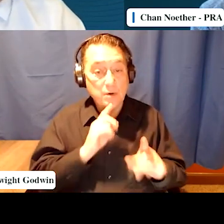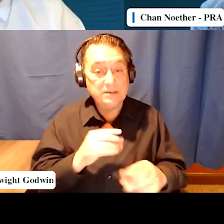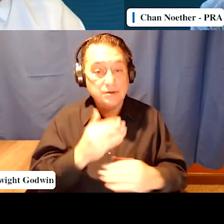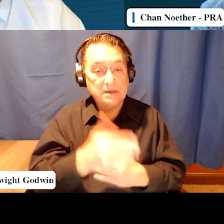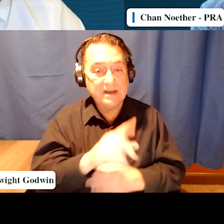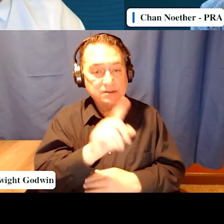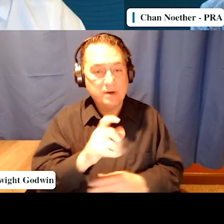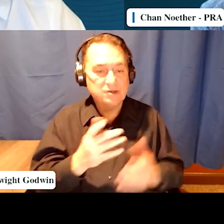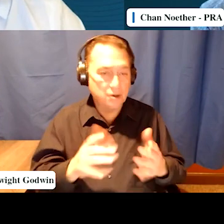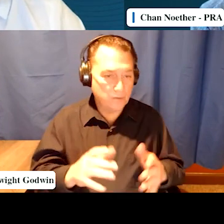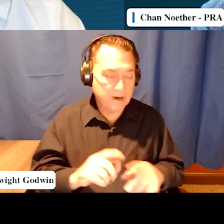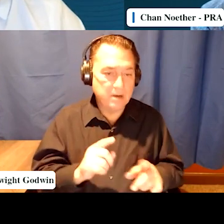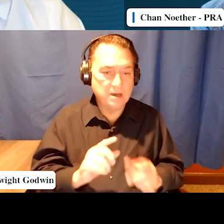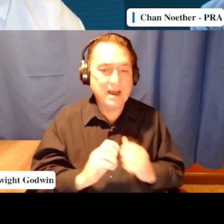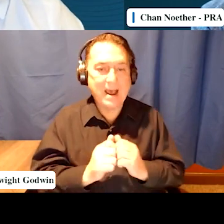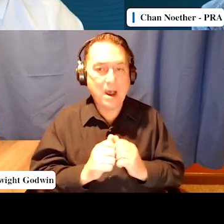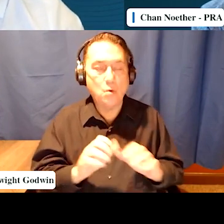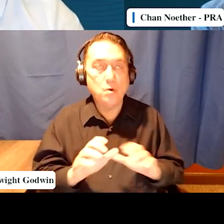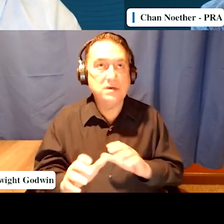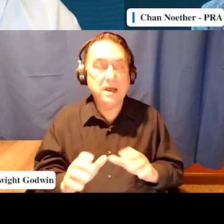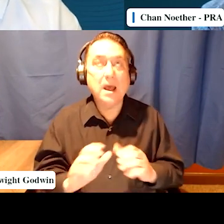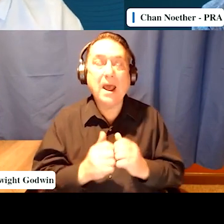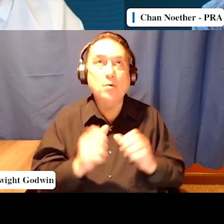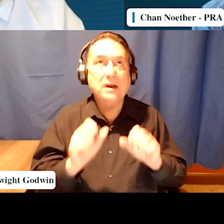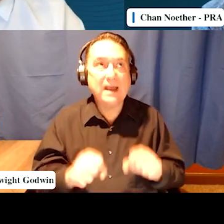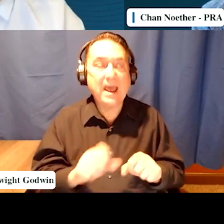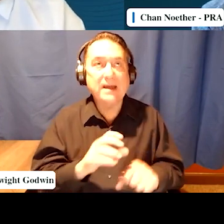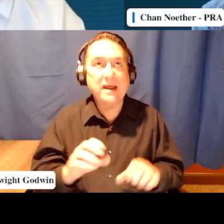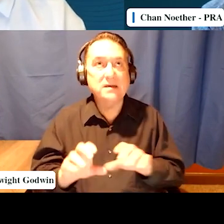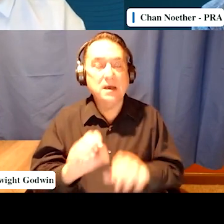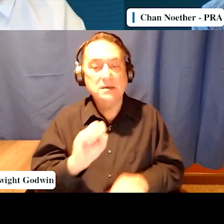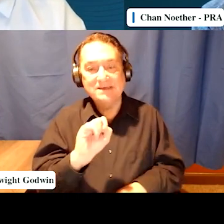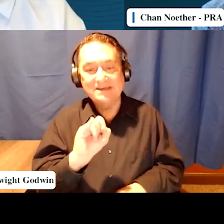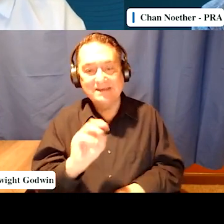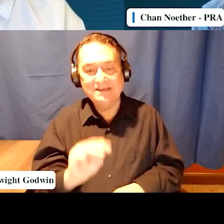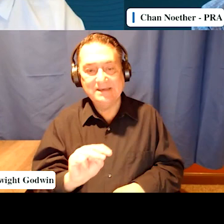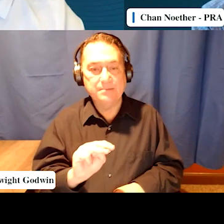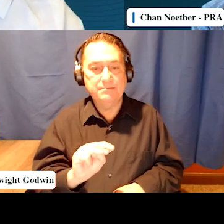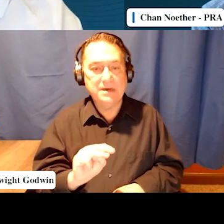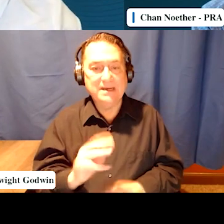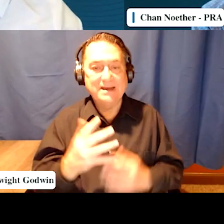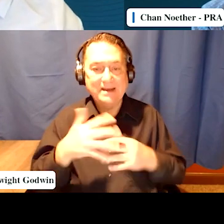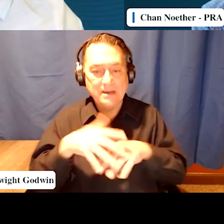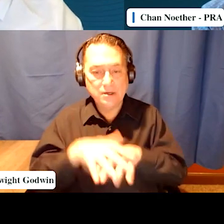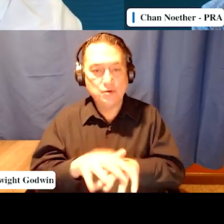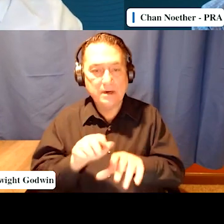But, how can and does the SIM integrate deflection programs and strategies at Intercept 0 and 1?